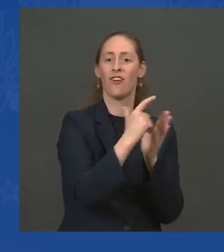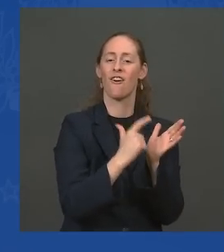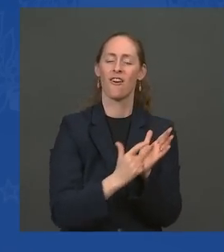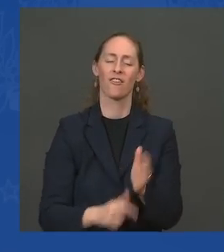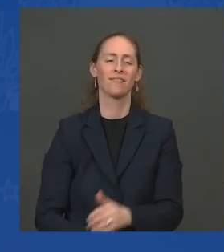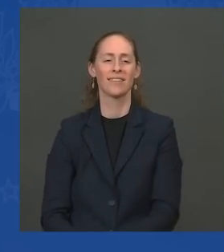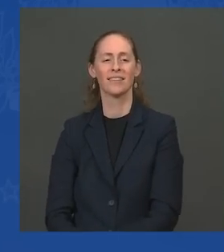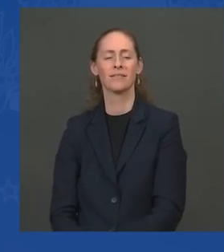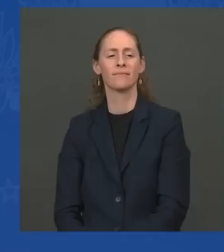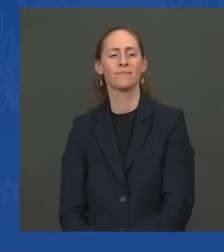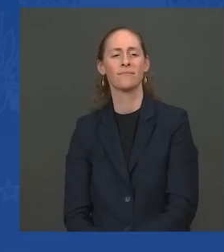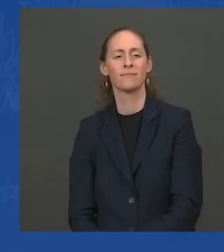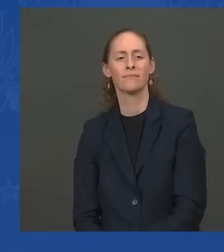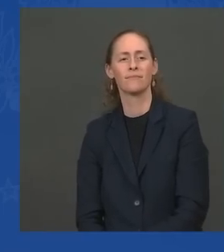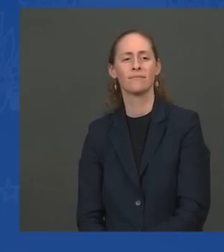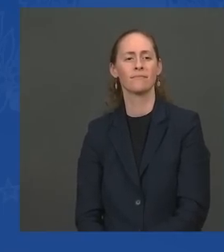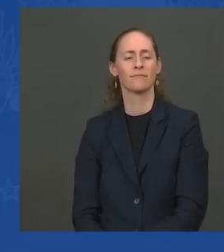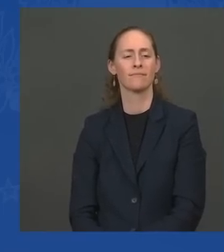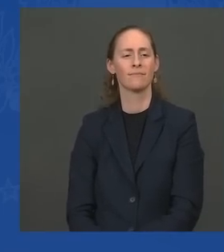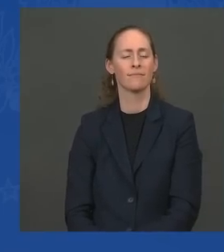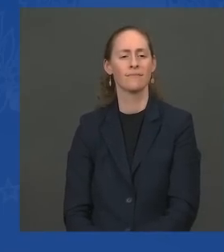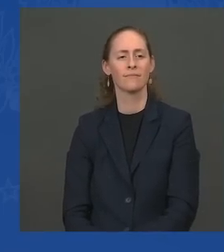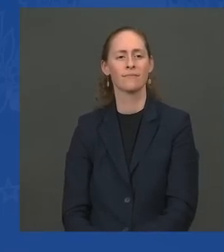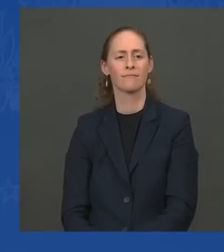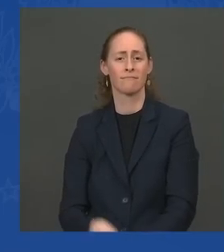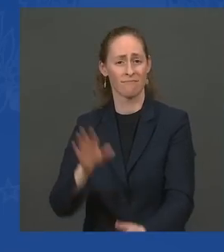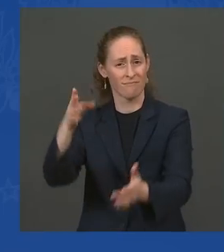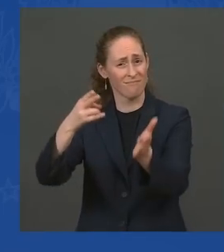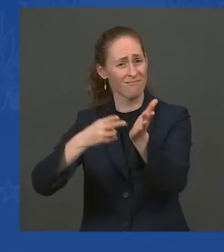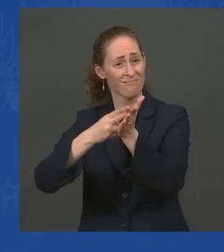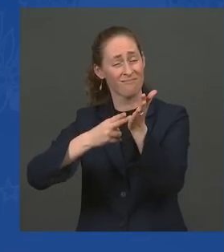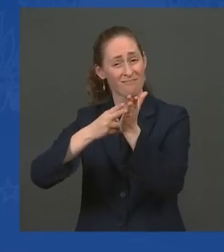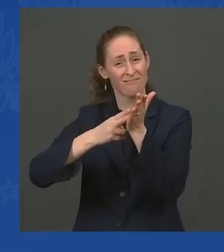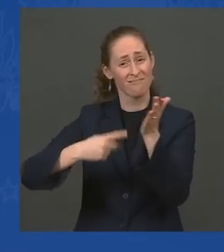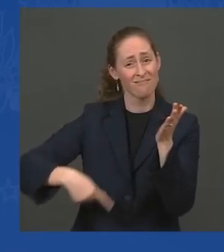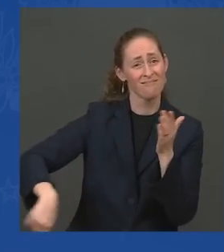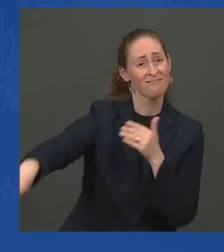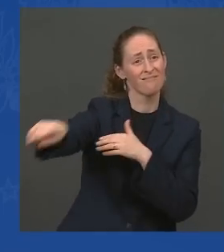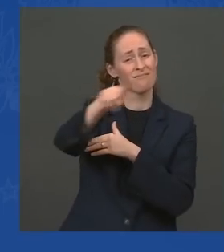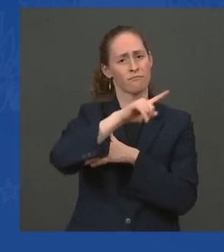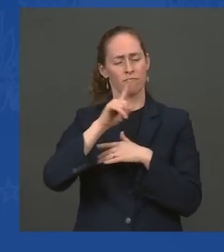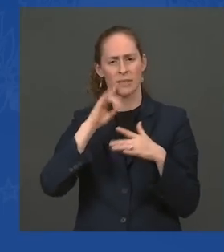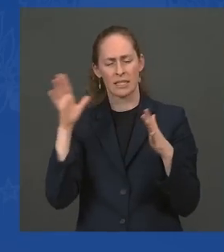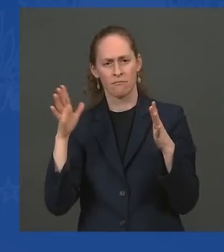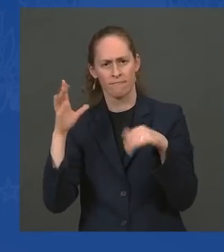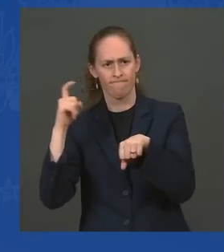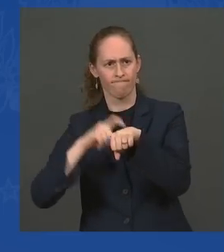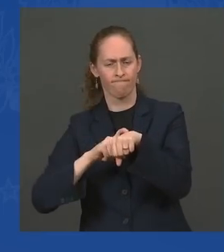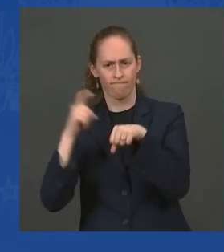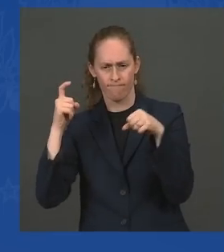that this delegation is laser-focused on your needs -- the needs of the people of Michigan